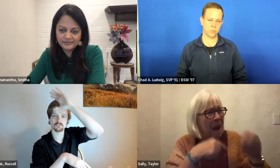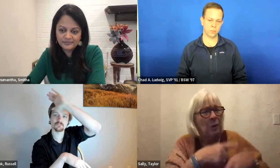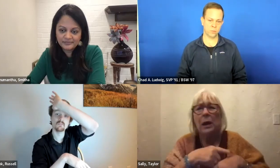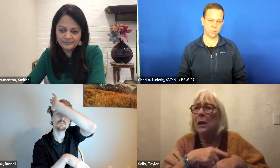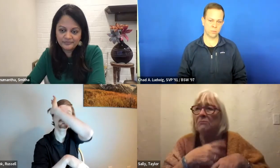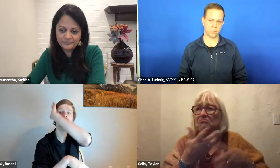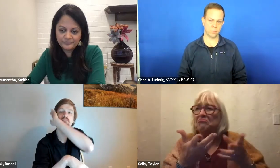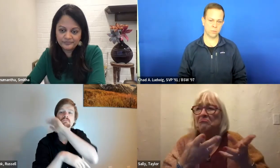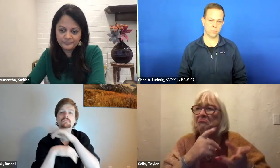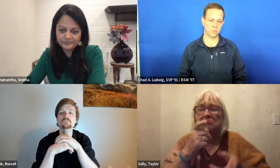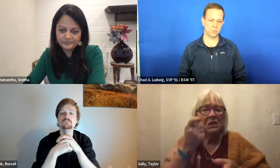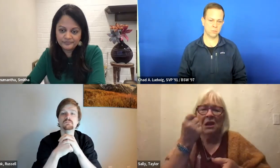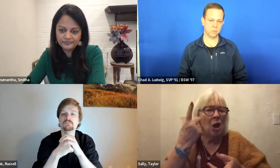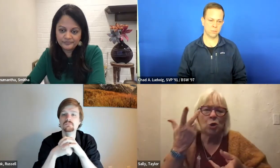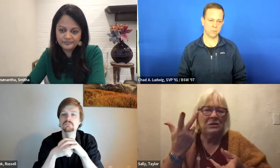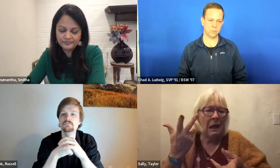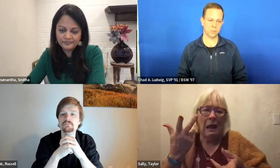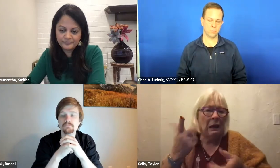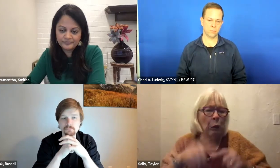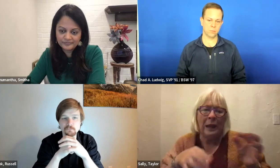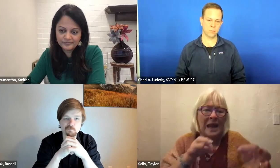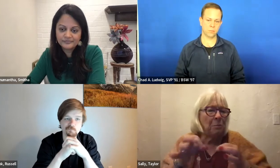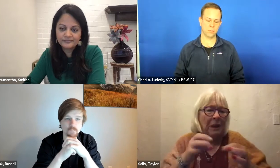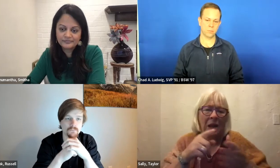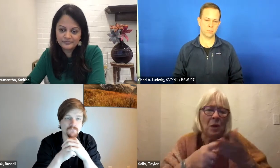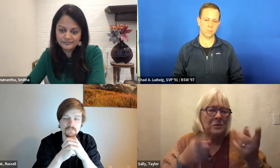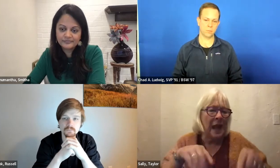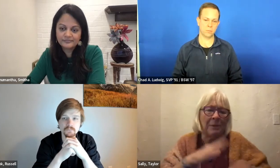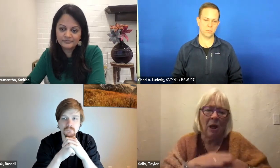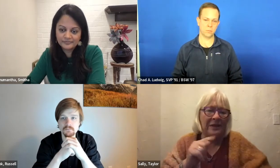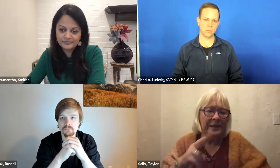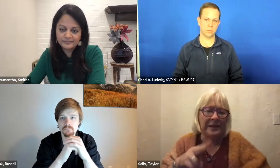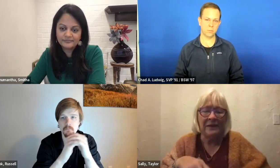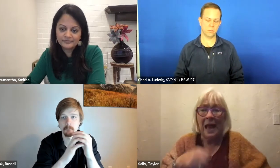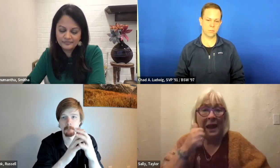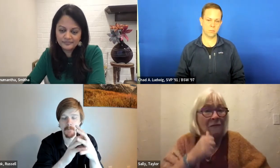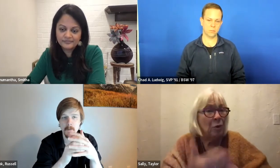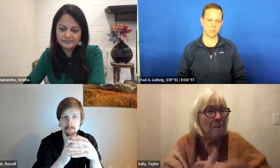We'd be watching TV, and I'd ask him, you know, "Tell me what's going on on this show,"